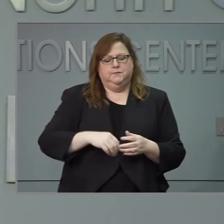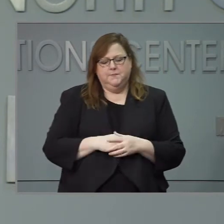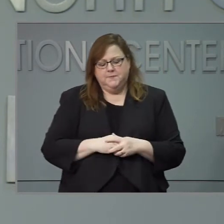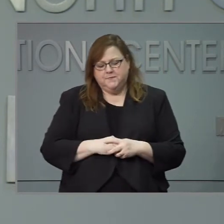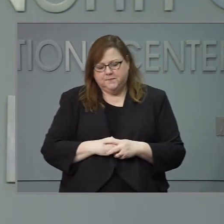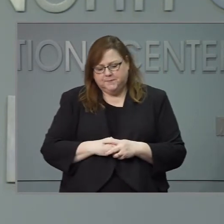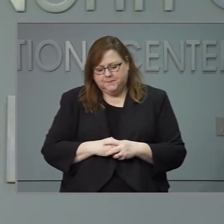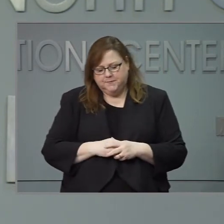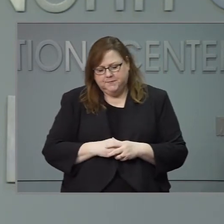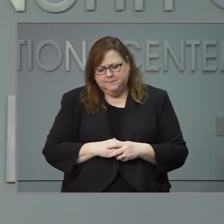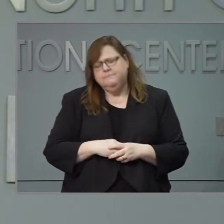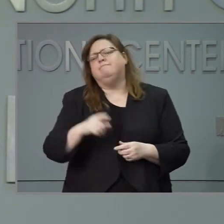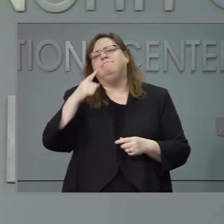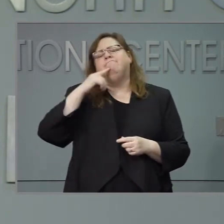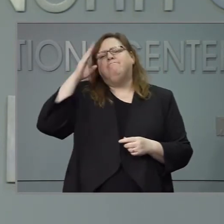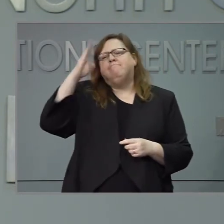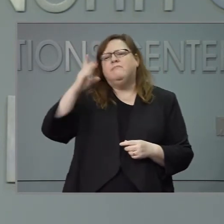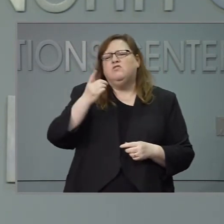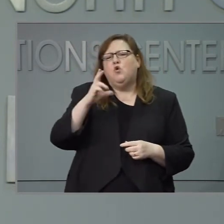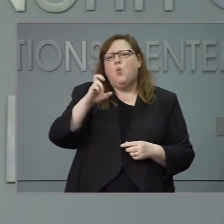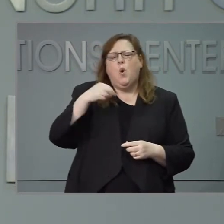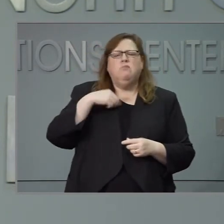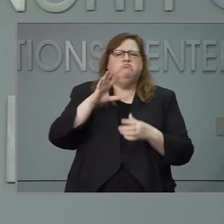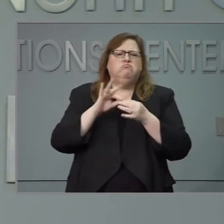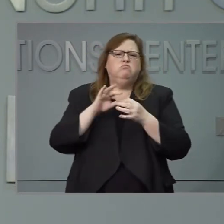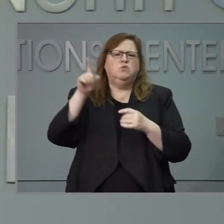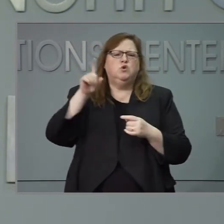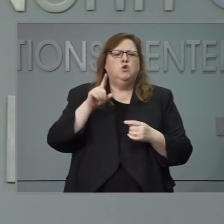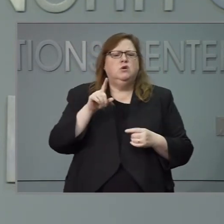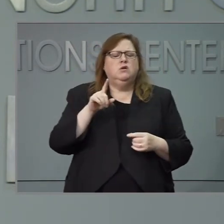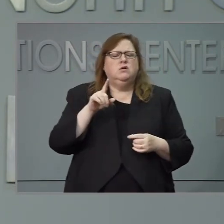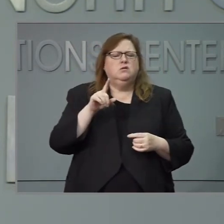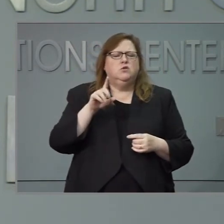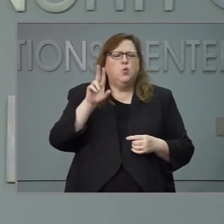HASTA QUE SE SIENTAN SEGUROS. Y TENEMOS LÍDERES QUE ESTÁN